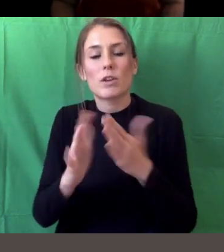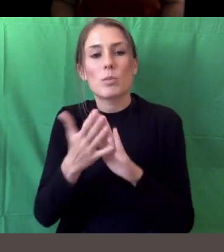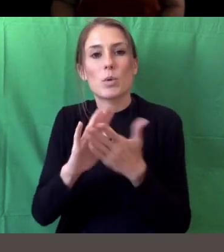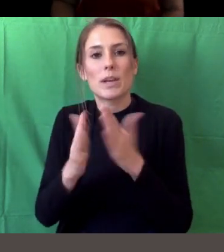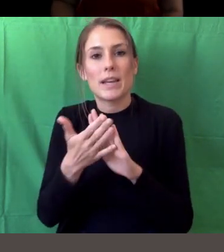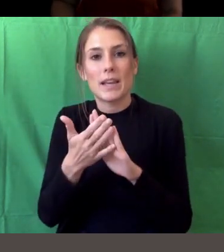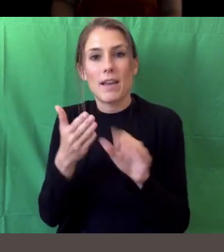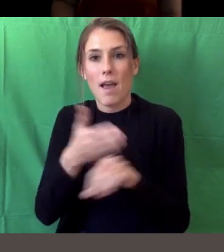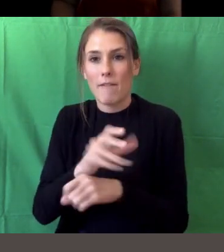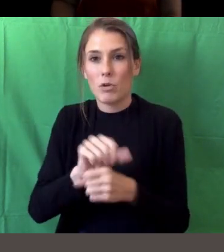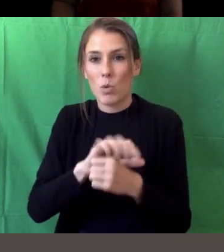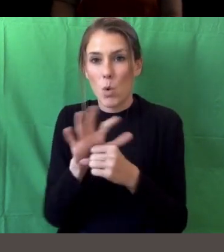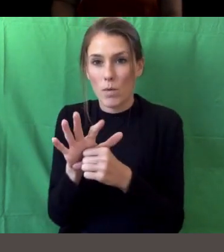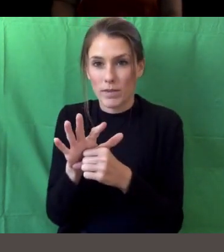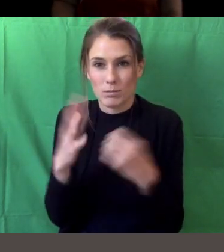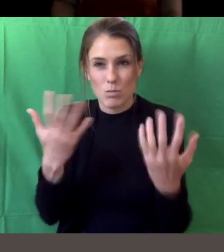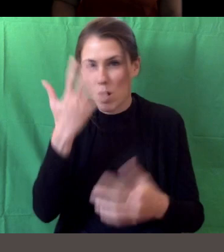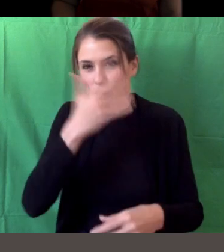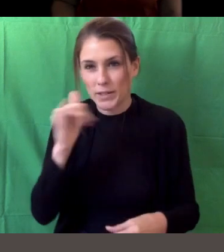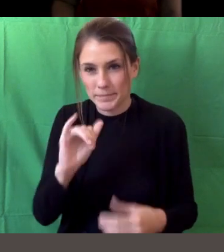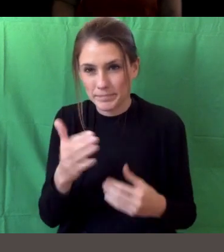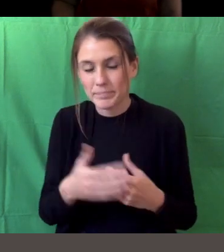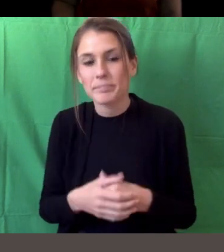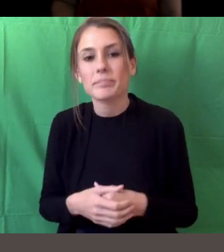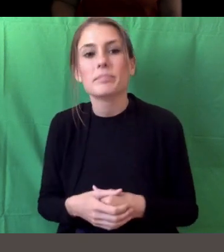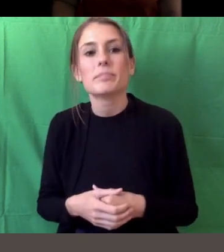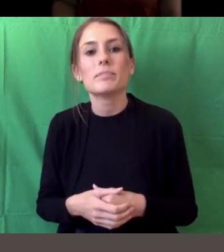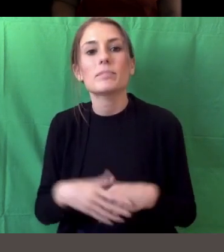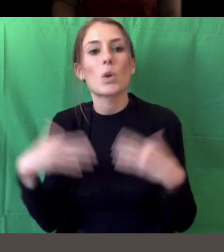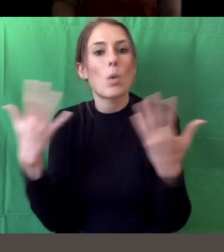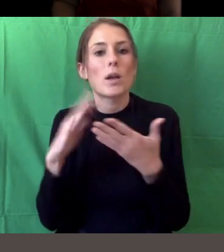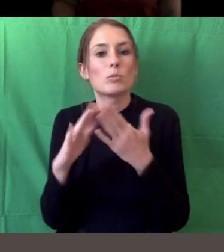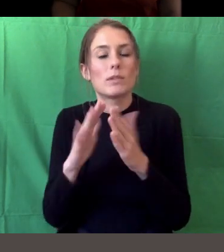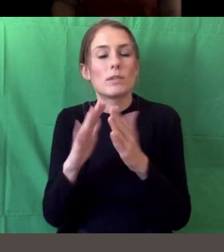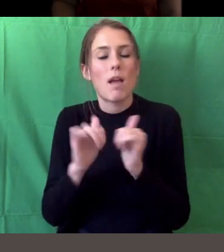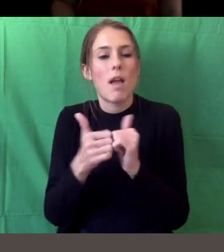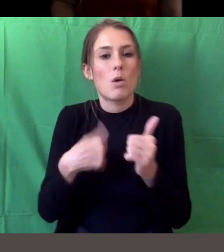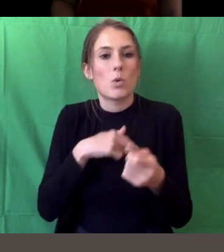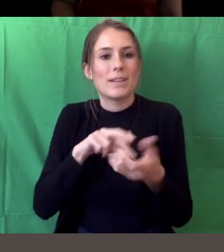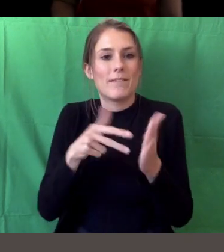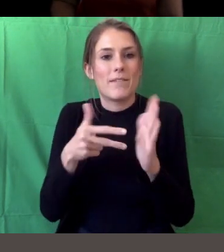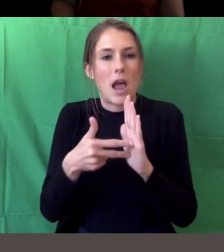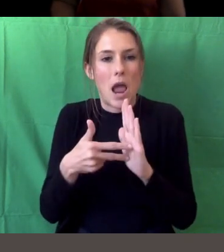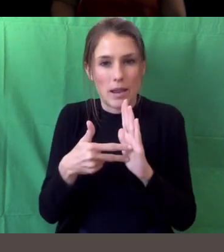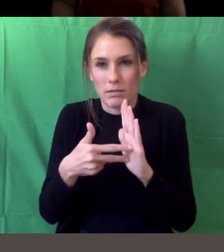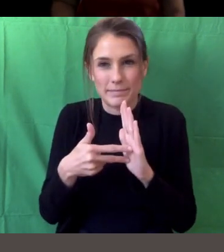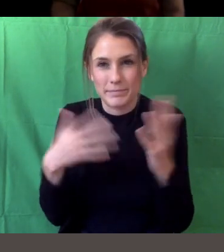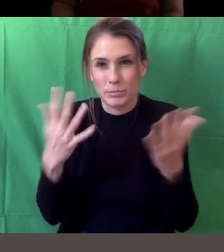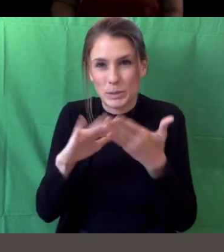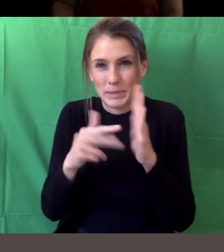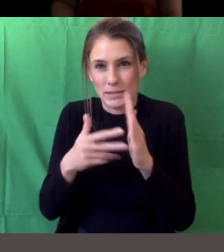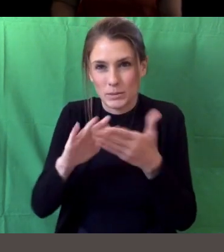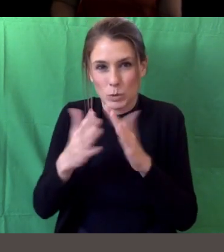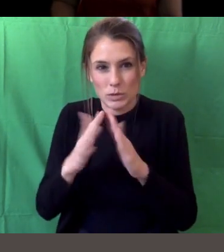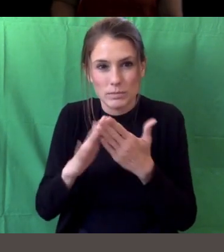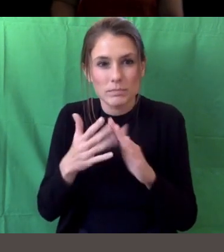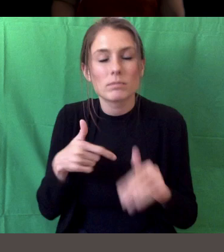what is the future of communities post COVID? So what is community? How do we define it?